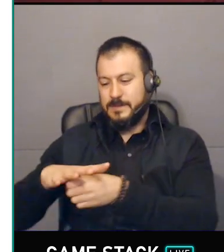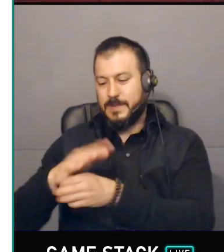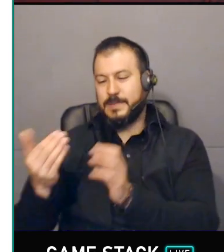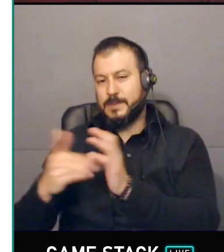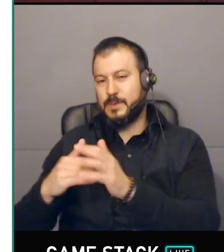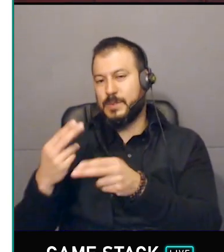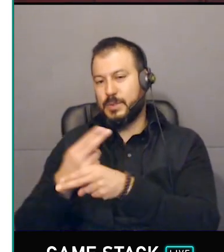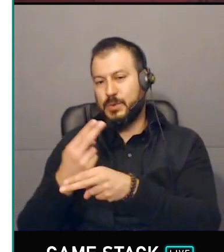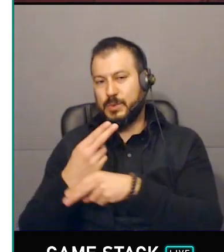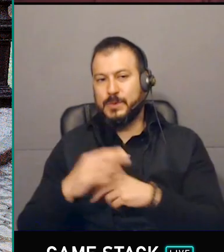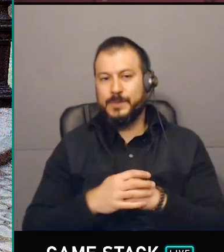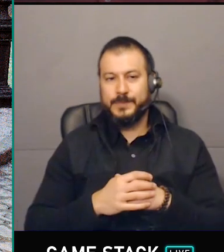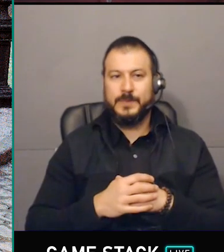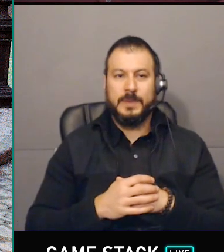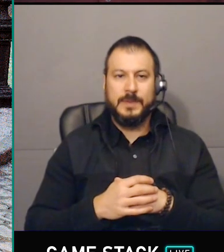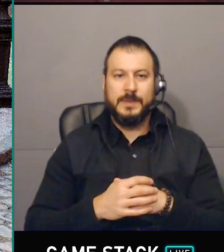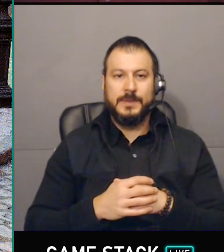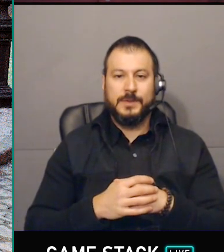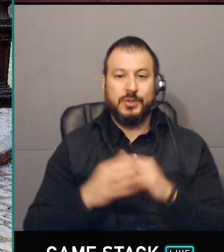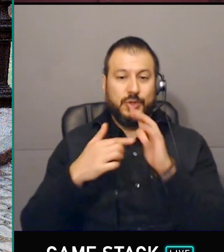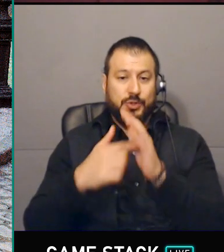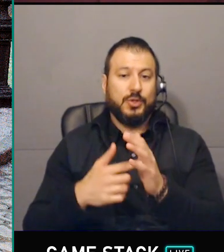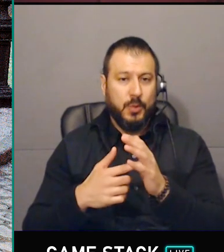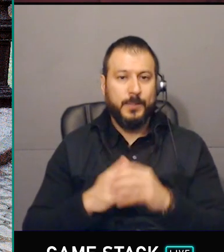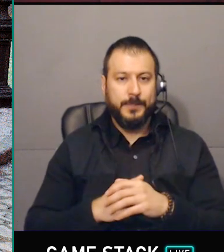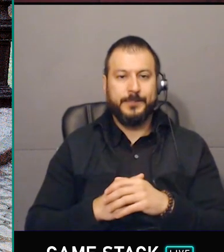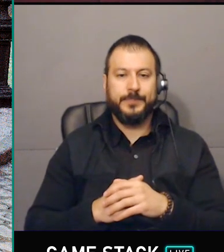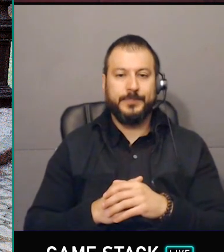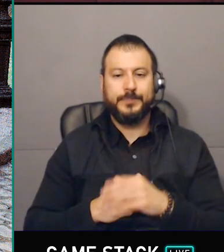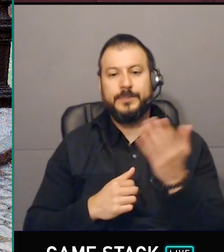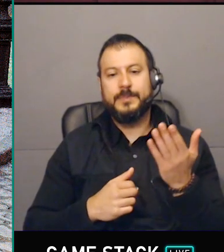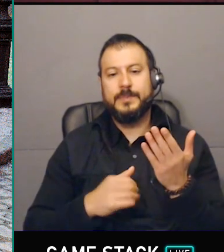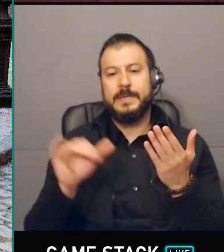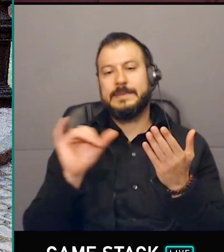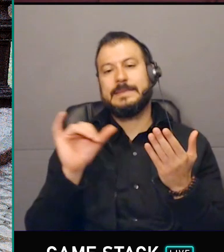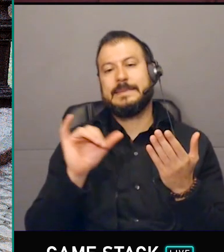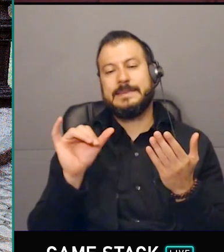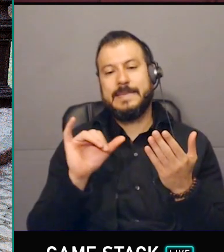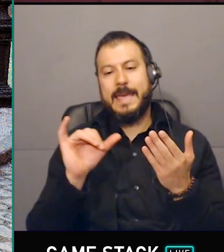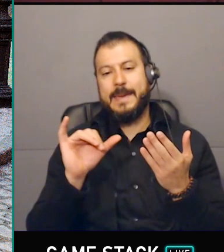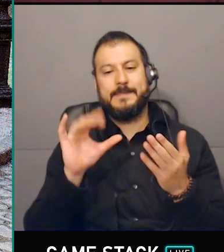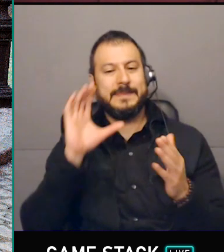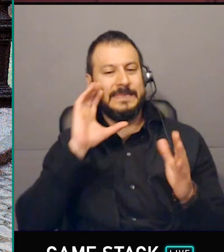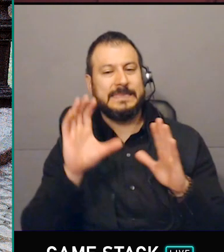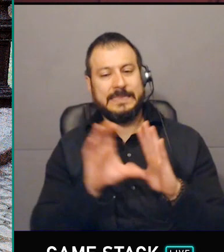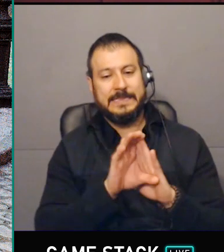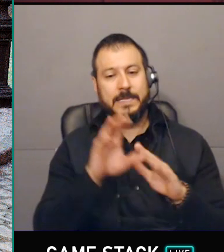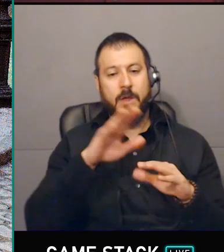And sort of to exemplify this here, here's the same Bistro scene where on the left, we're